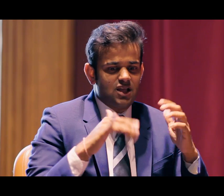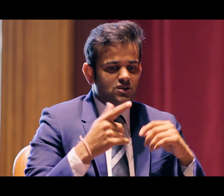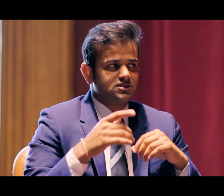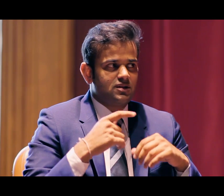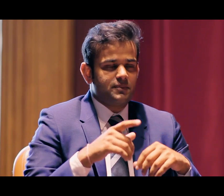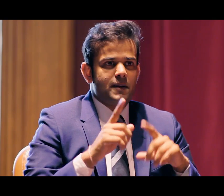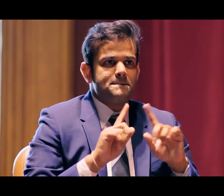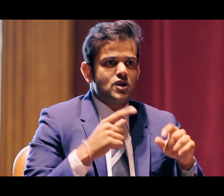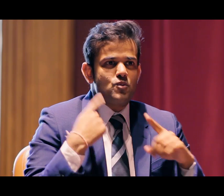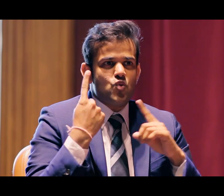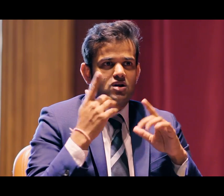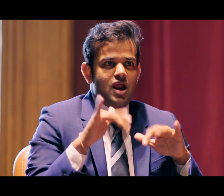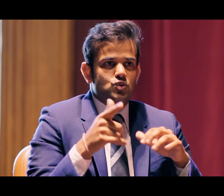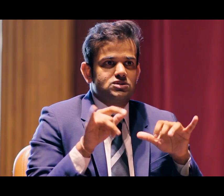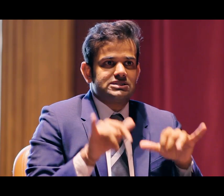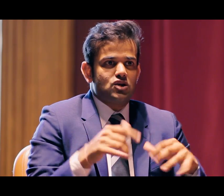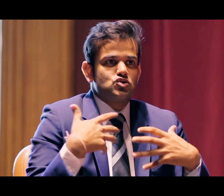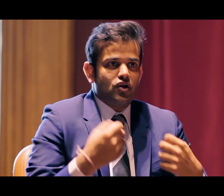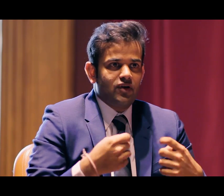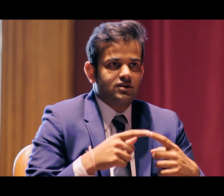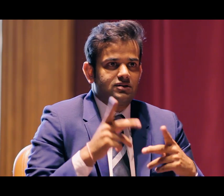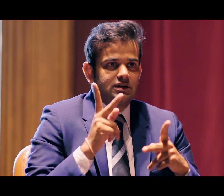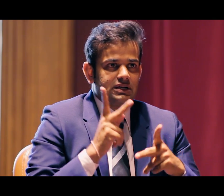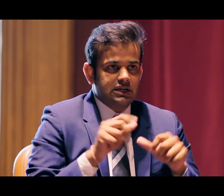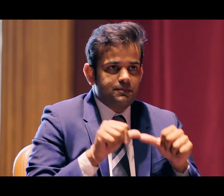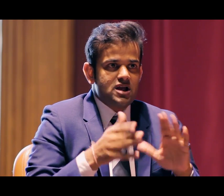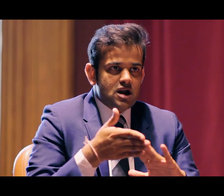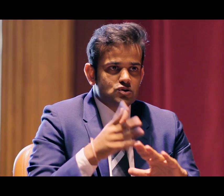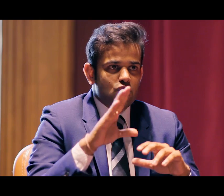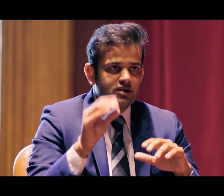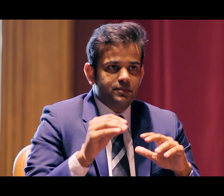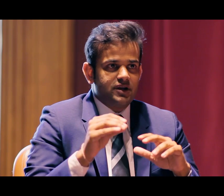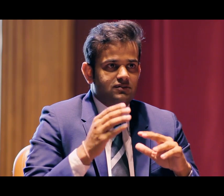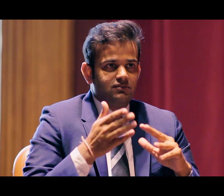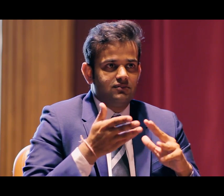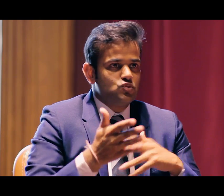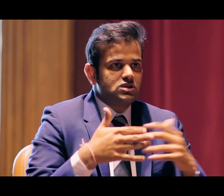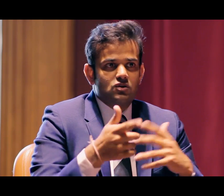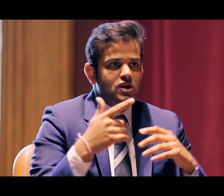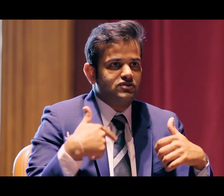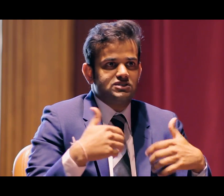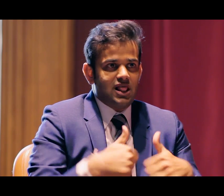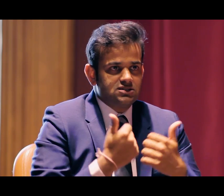Yeah, that would be a big challenge. But what I'm wondering is how do you stay confident and keep yourself on track